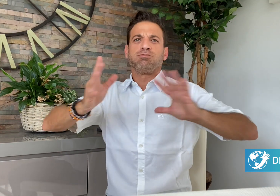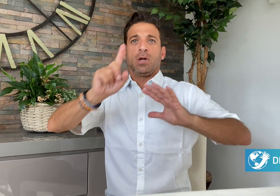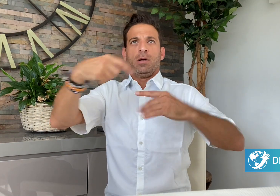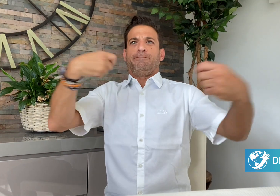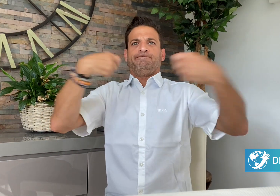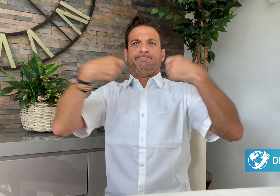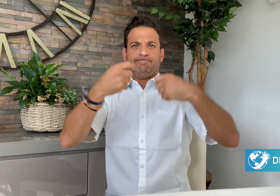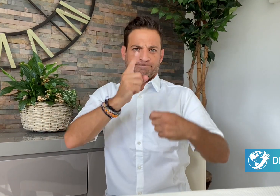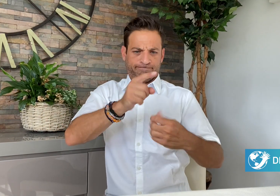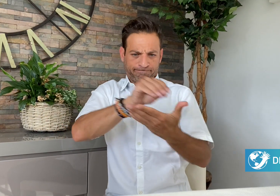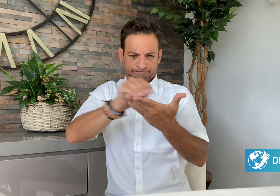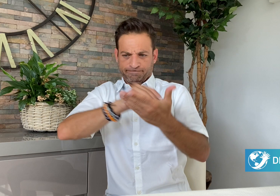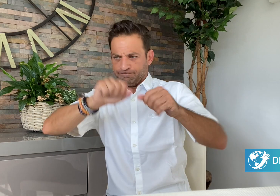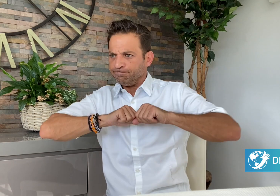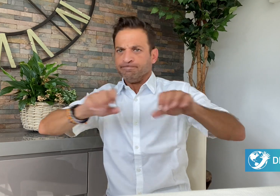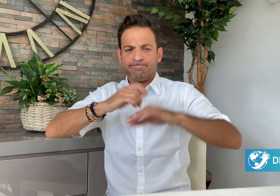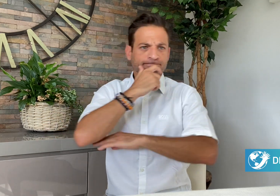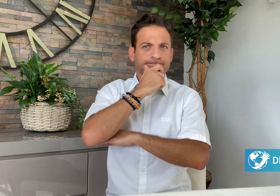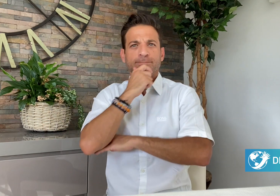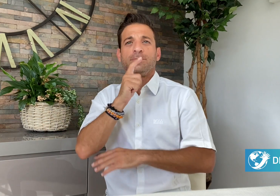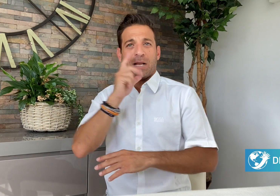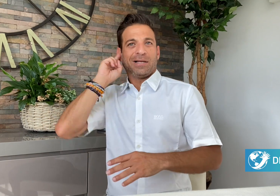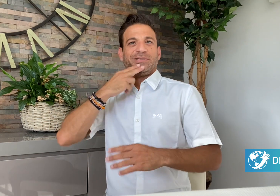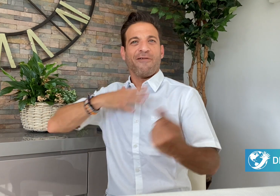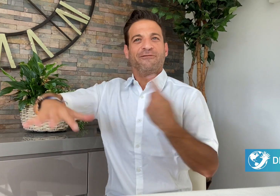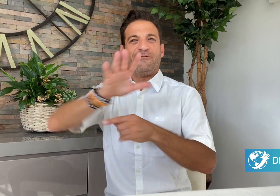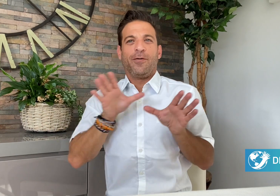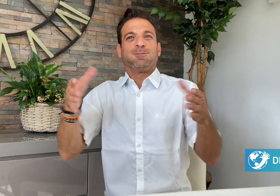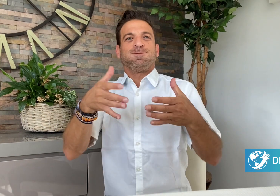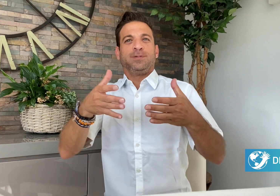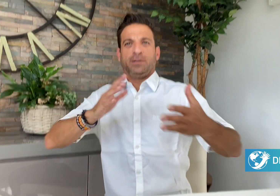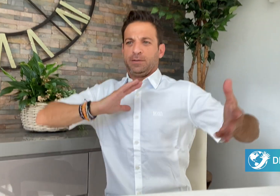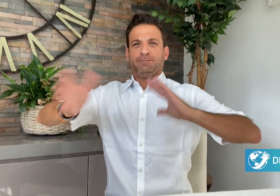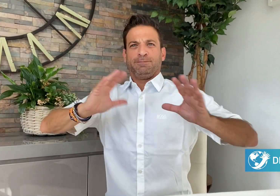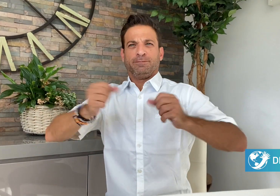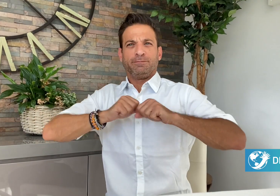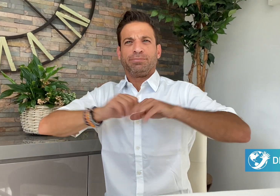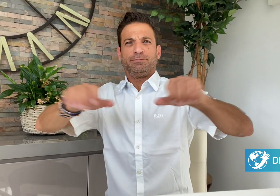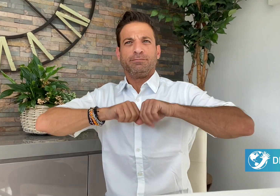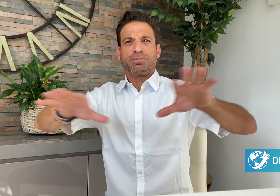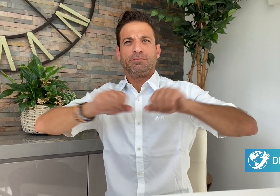Deaf or hearing interpreters, who are vetted by Deaf people,